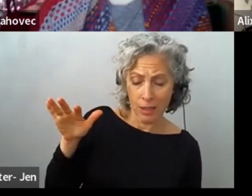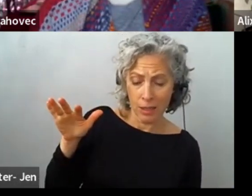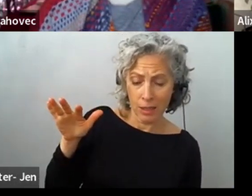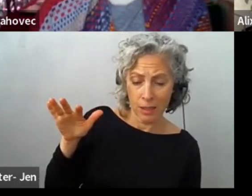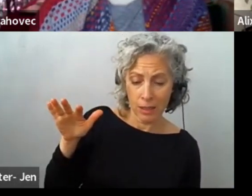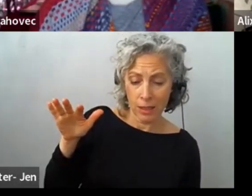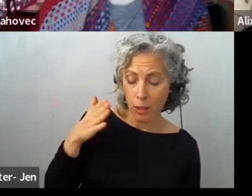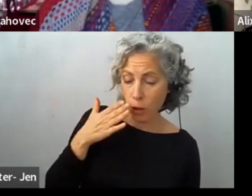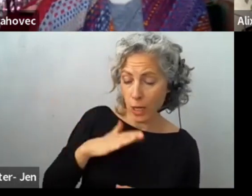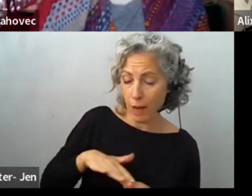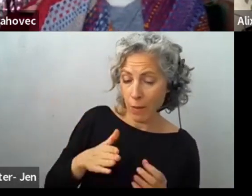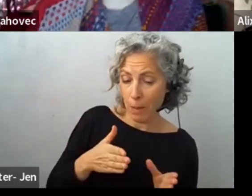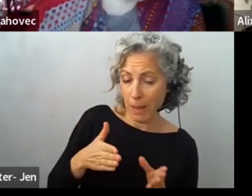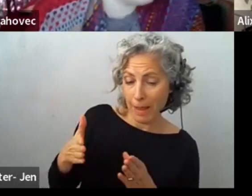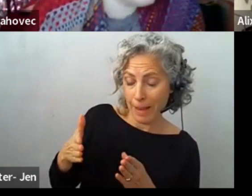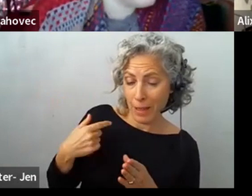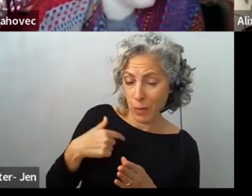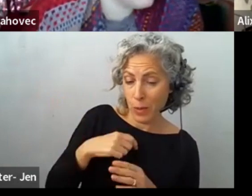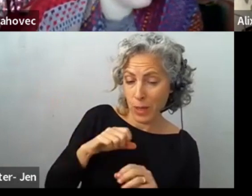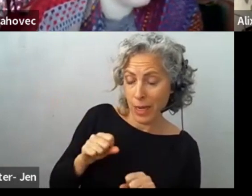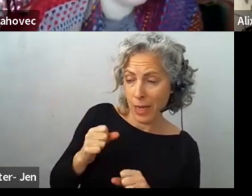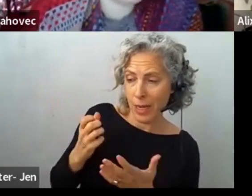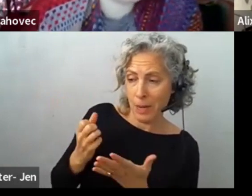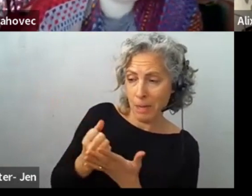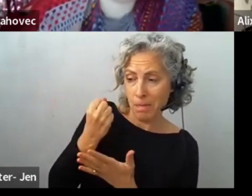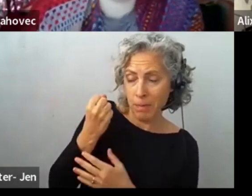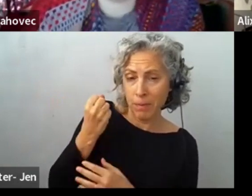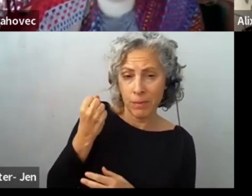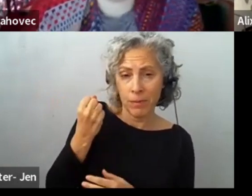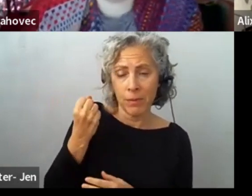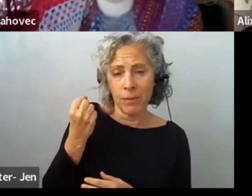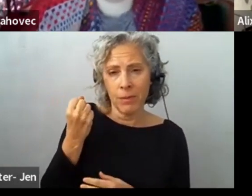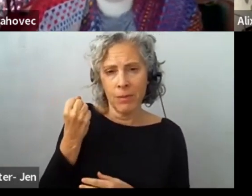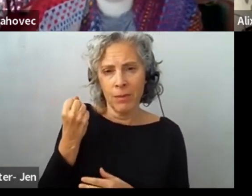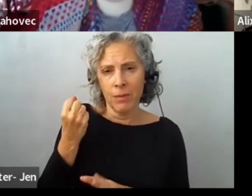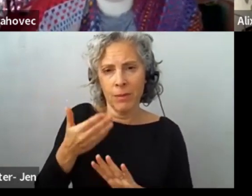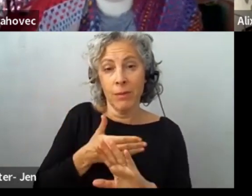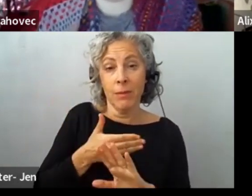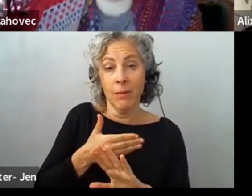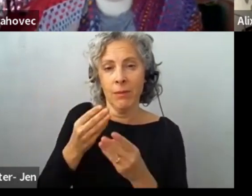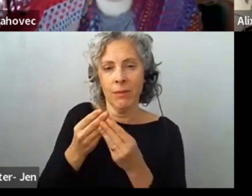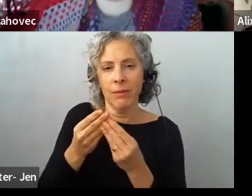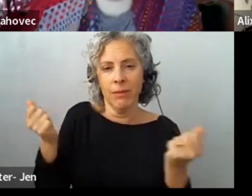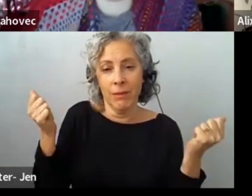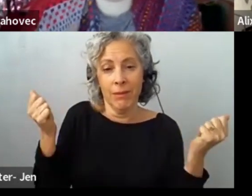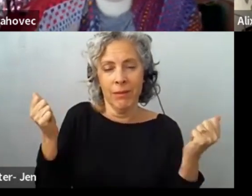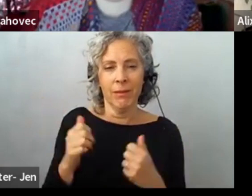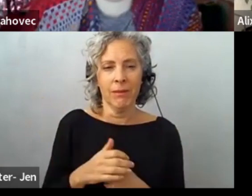good enough planning around it, we can use it. before it disappears, we can at least put